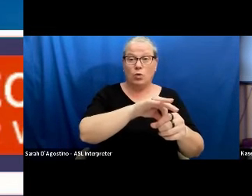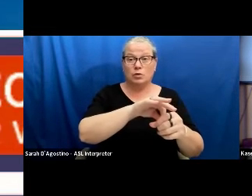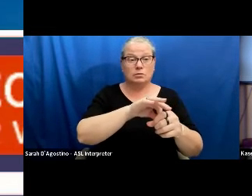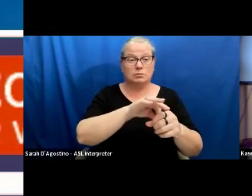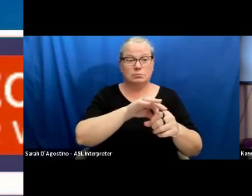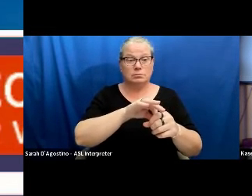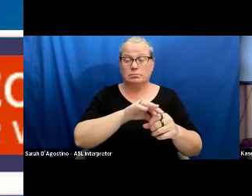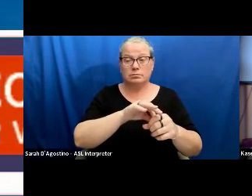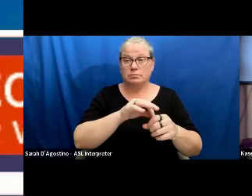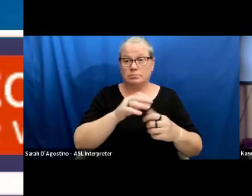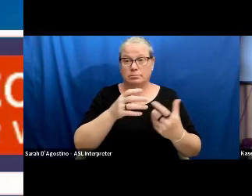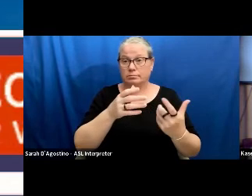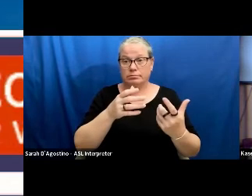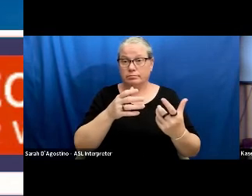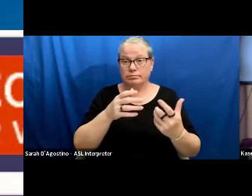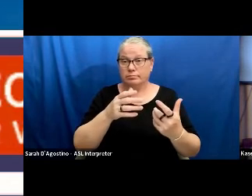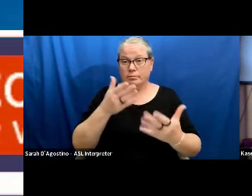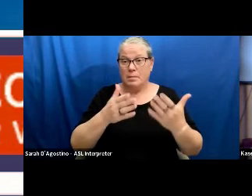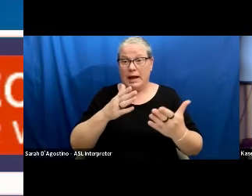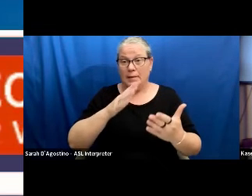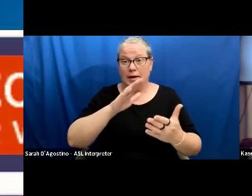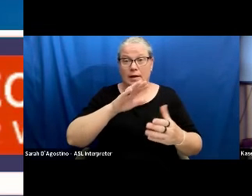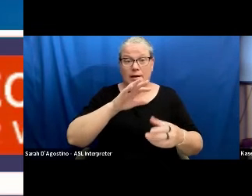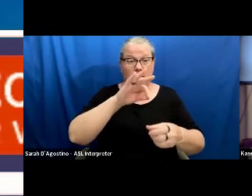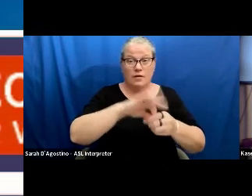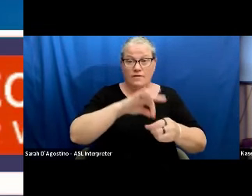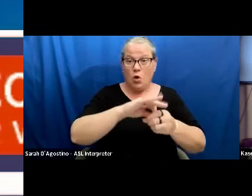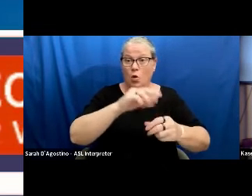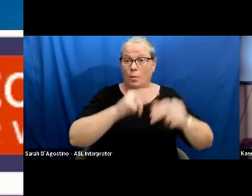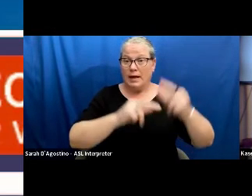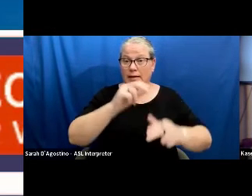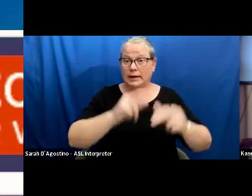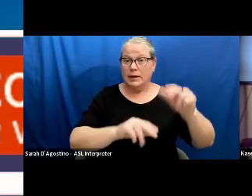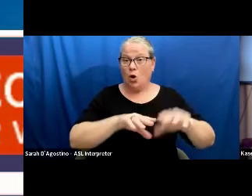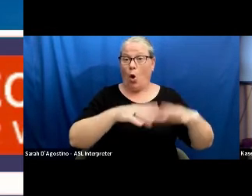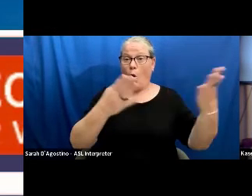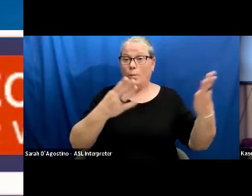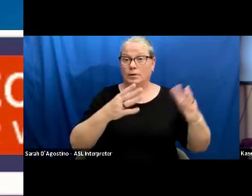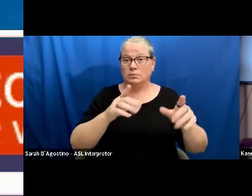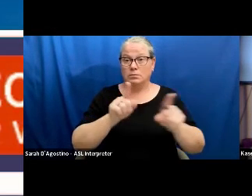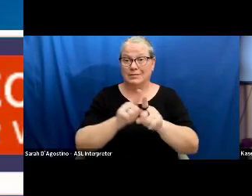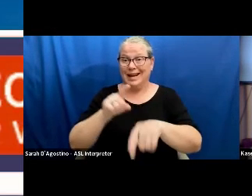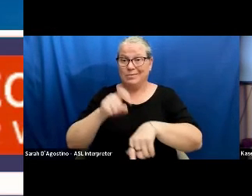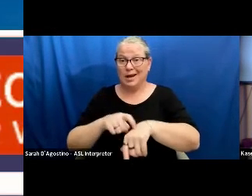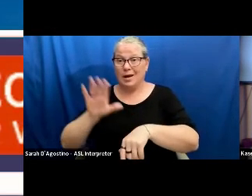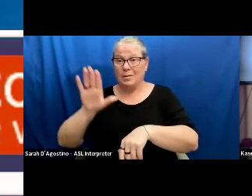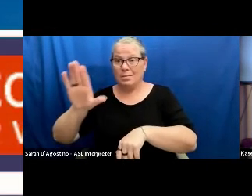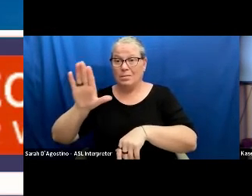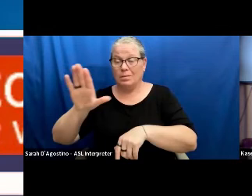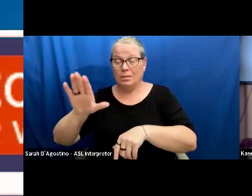your jobs operating hours then you maybe need to consider whether you can vote absentee or whether